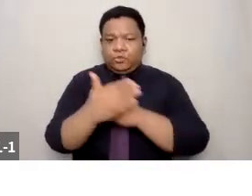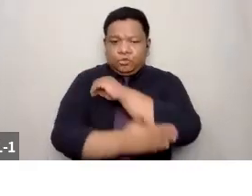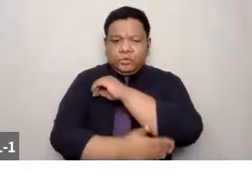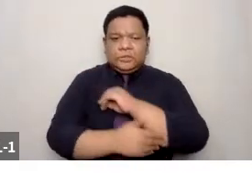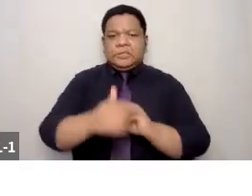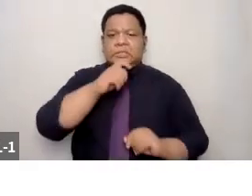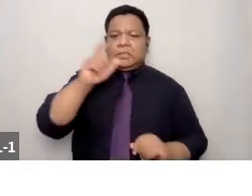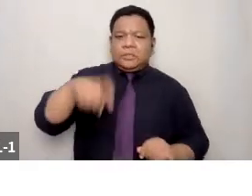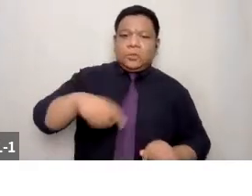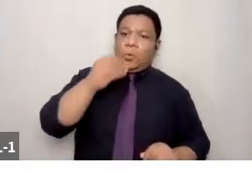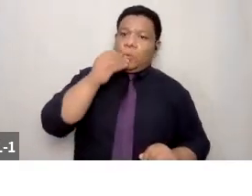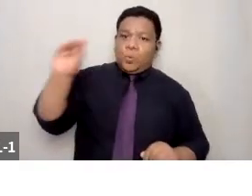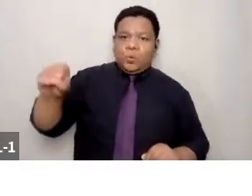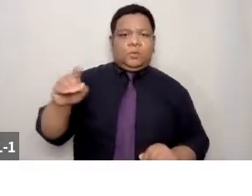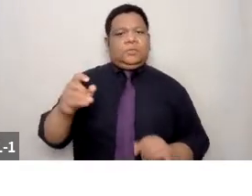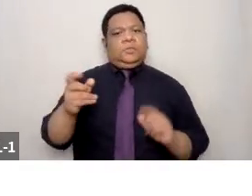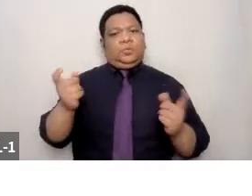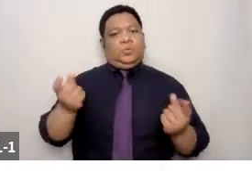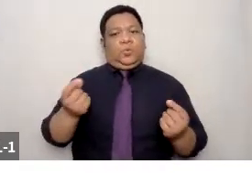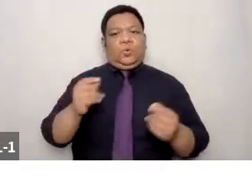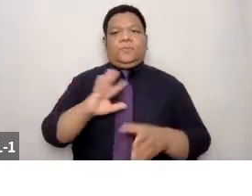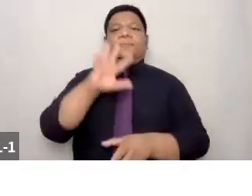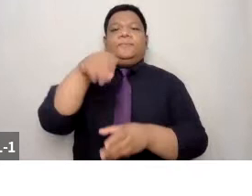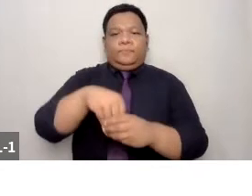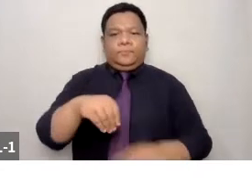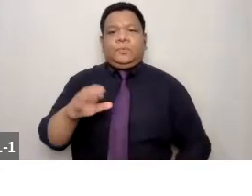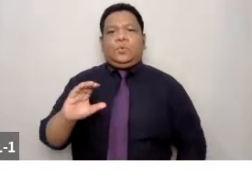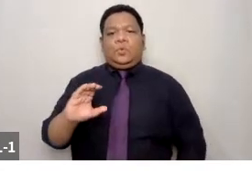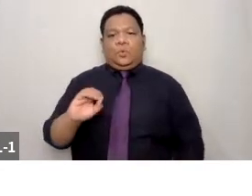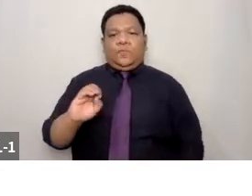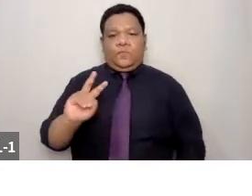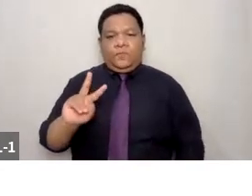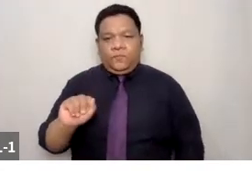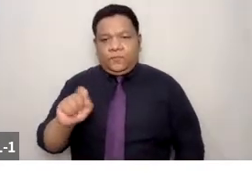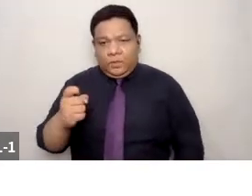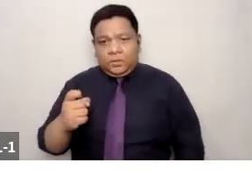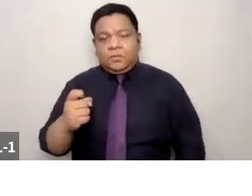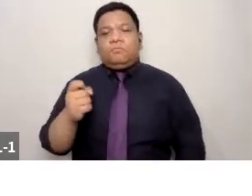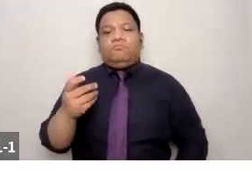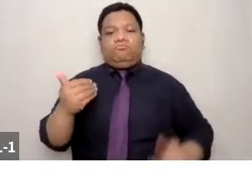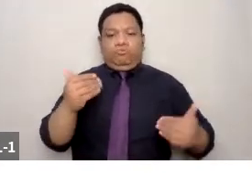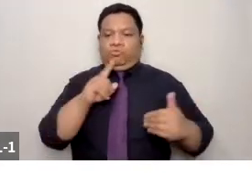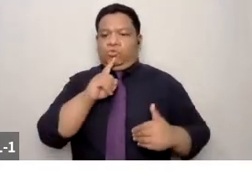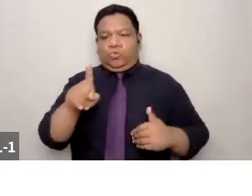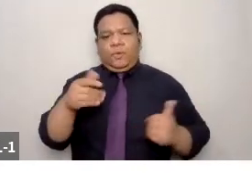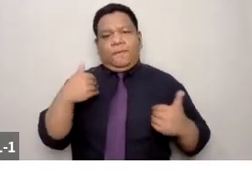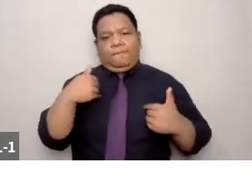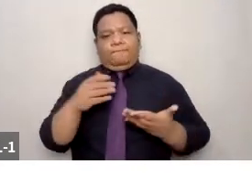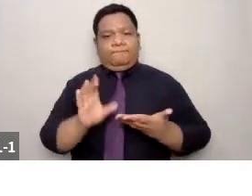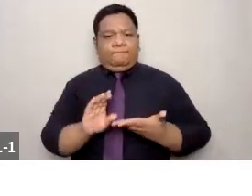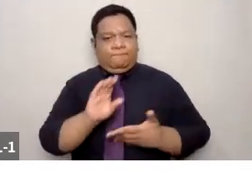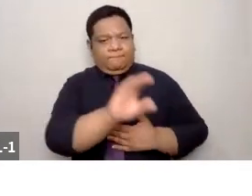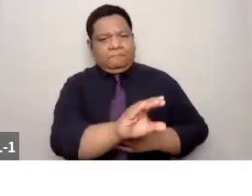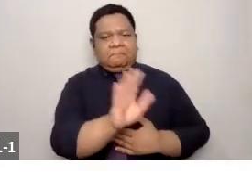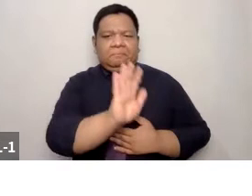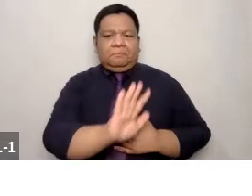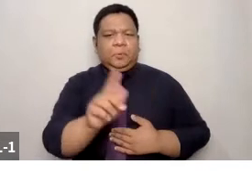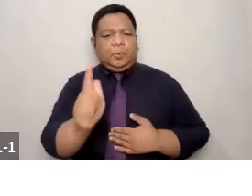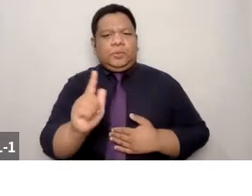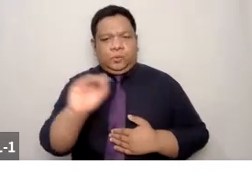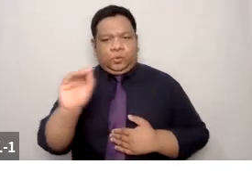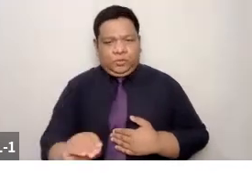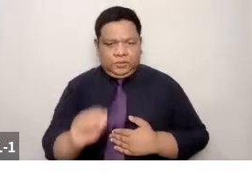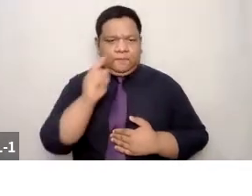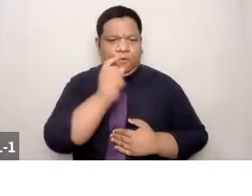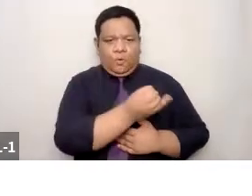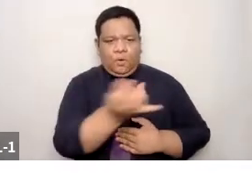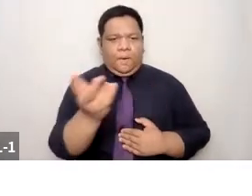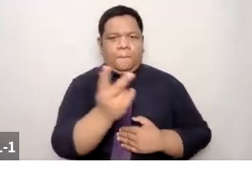They just need to participate at the Covax facility and for sure there has been an allotment for at least 20% of the country’s population.